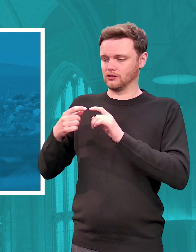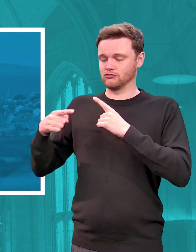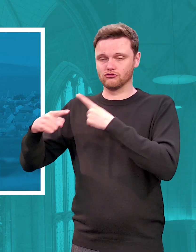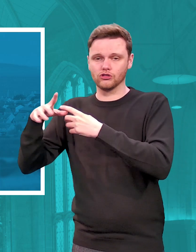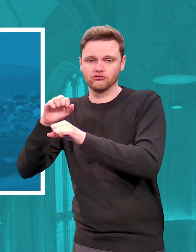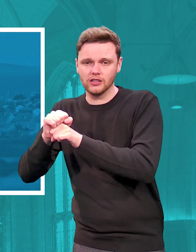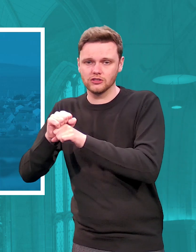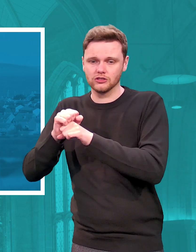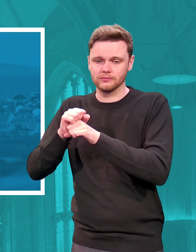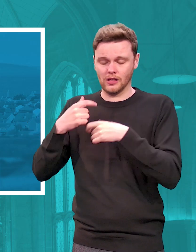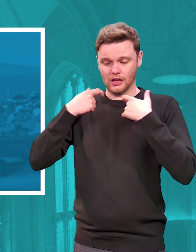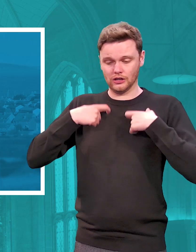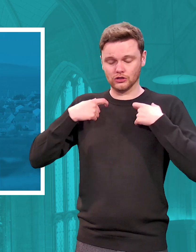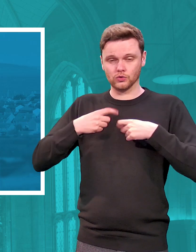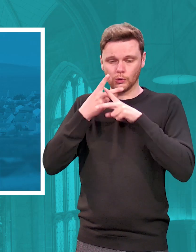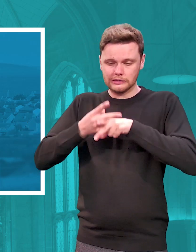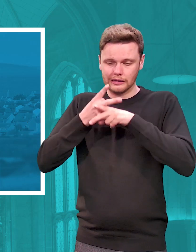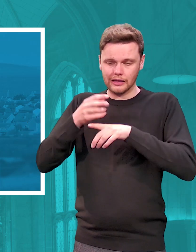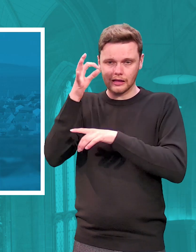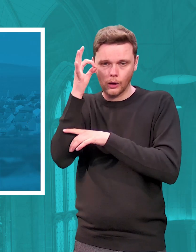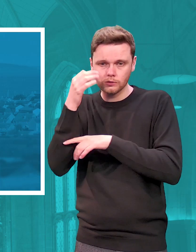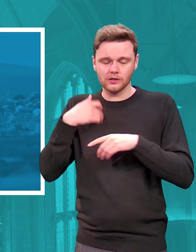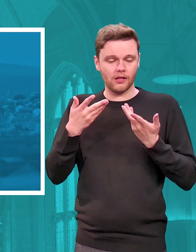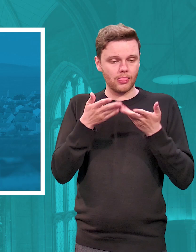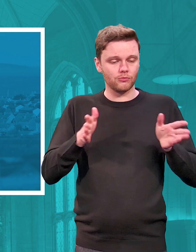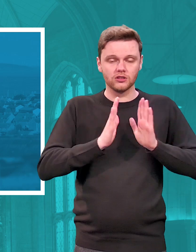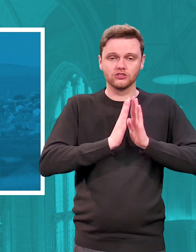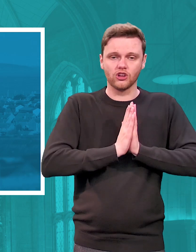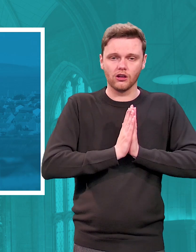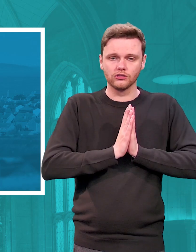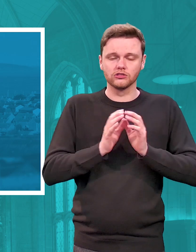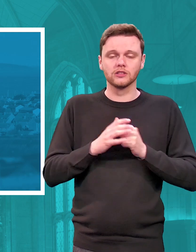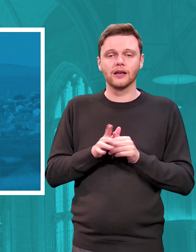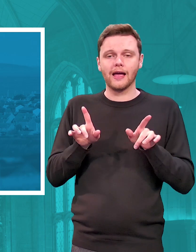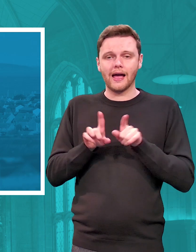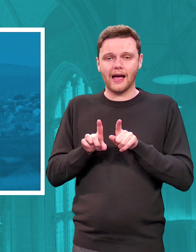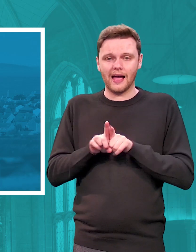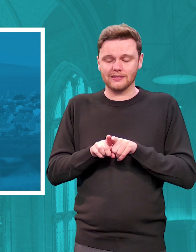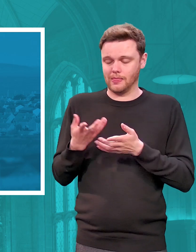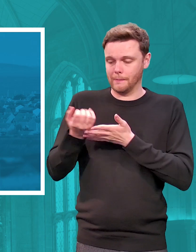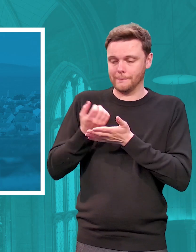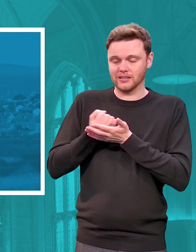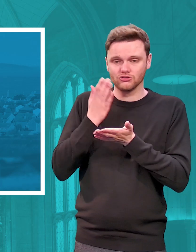the broader church represented by their Assembly Trustees and their predecessors and the Pensions Trustees.